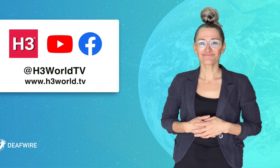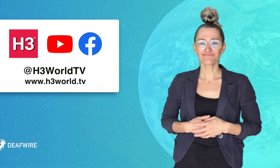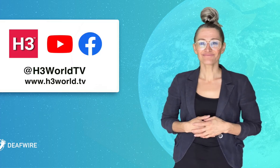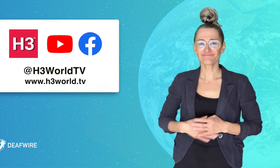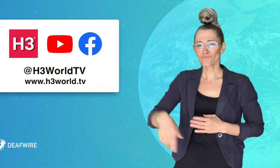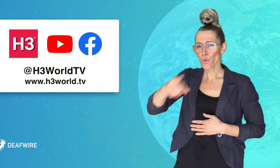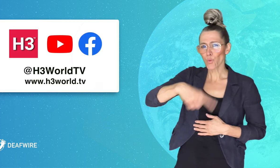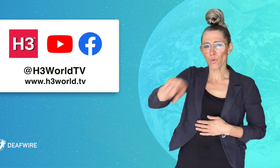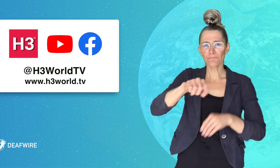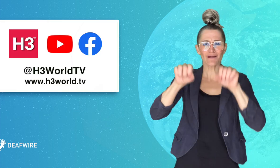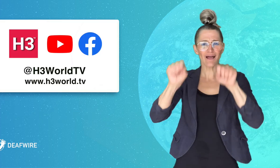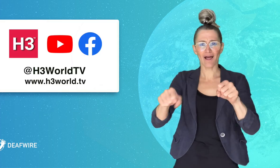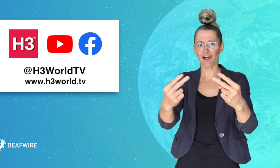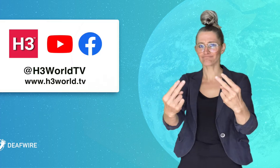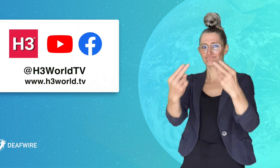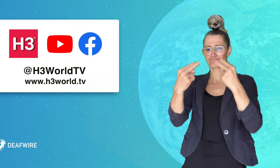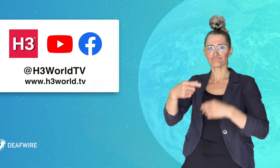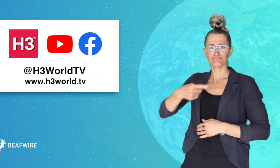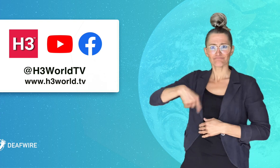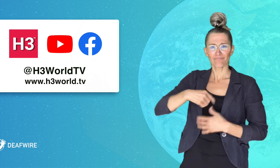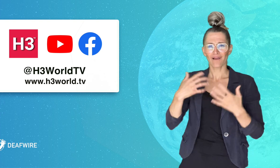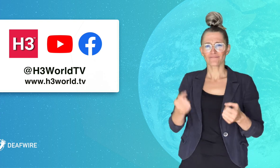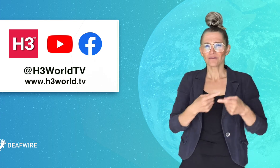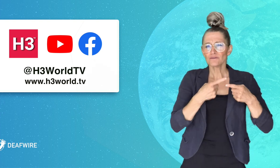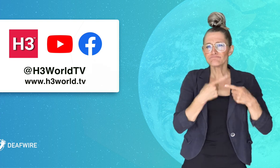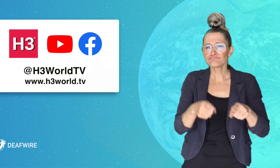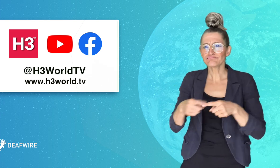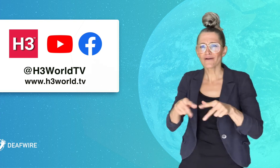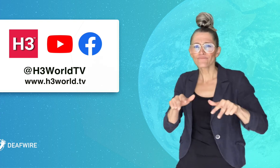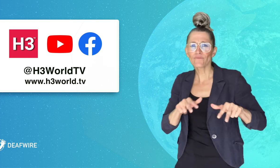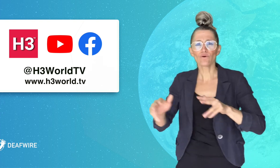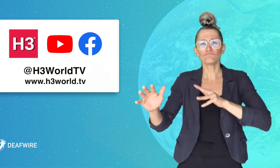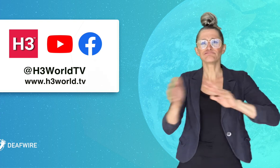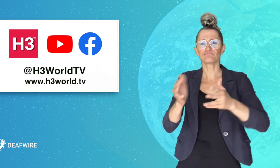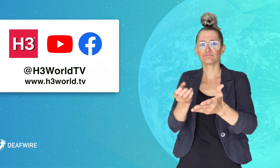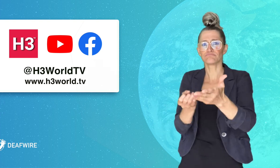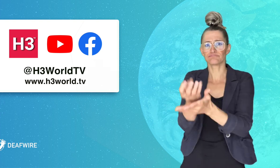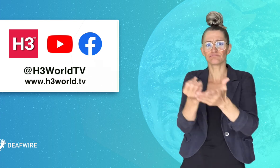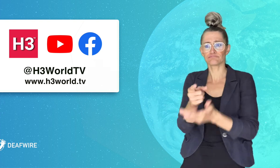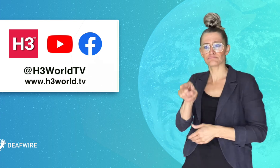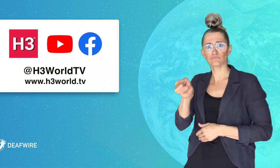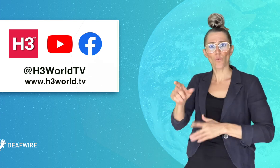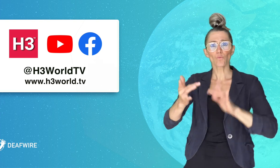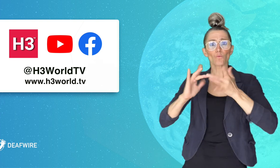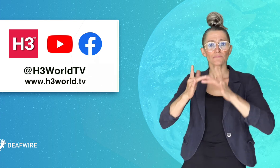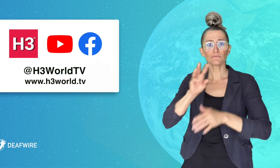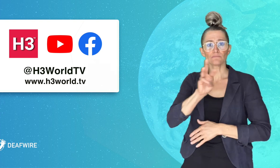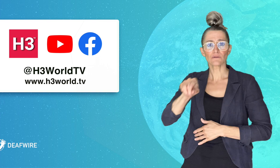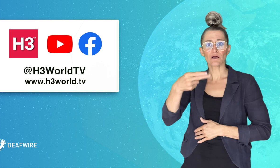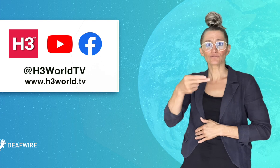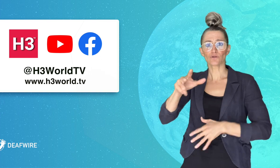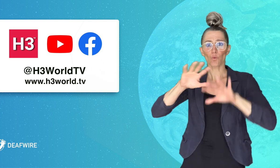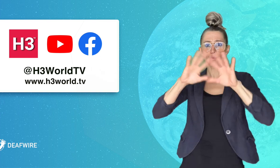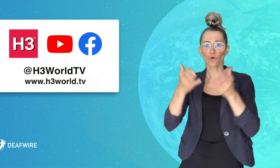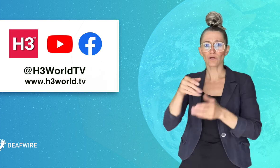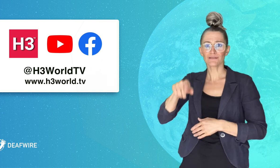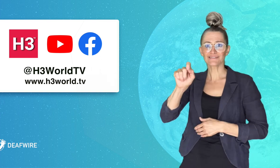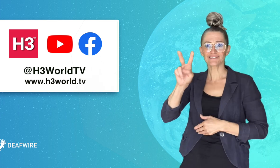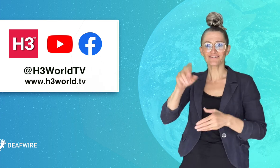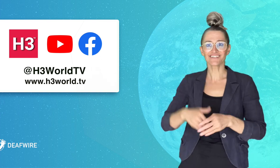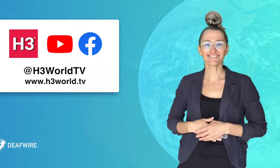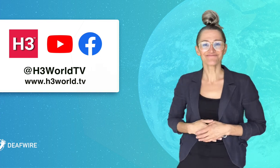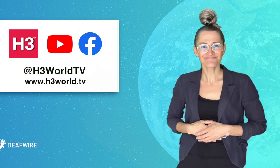You can watch all of our videos at www.h3world.tv.